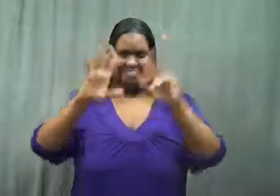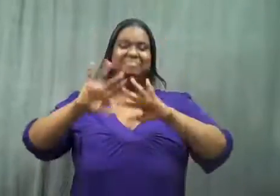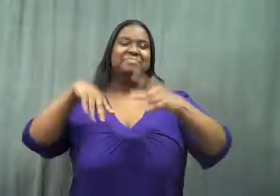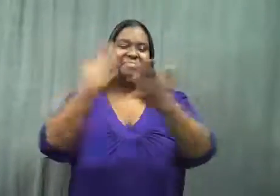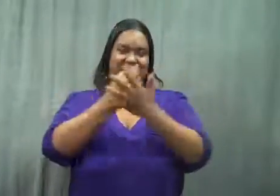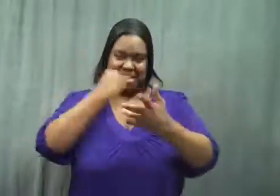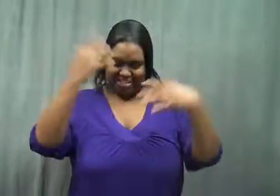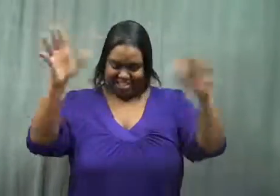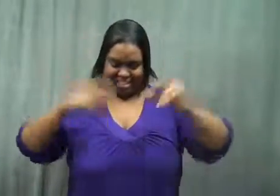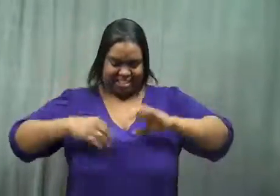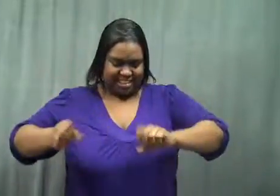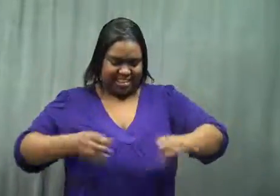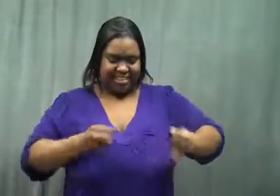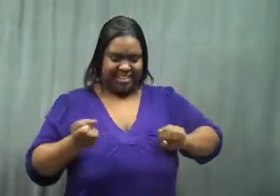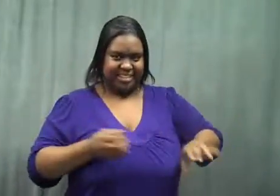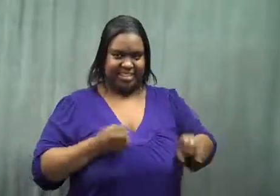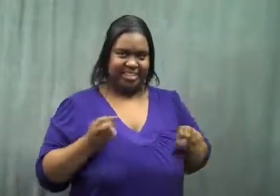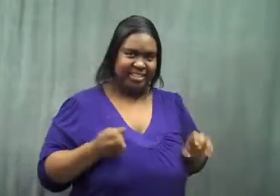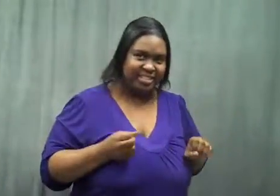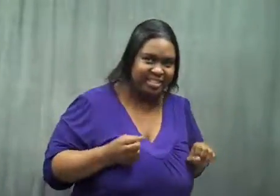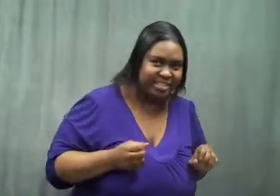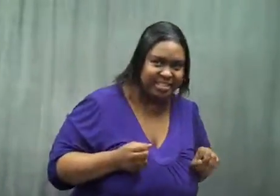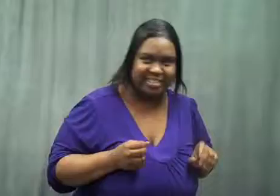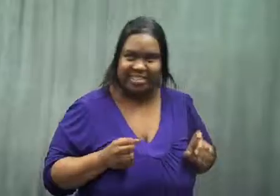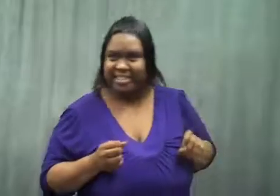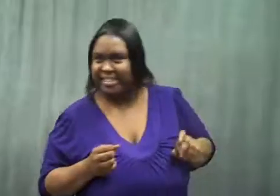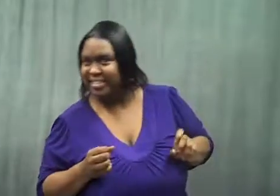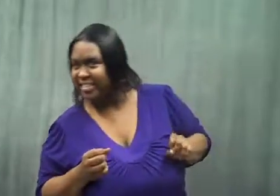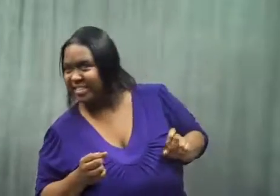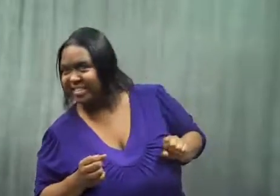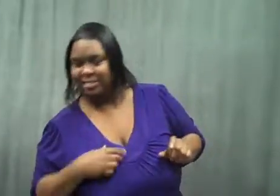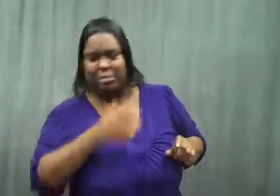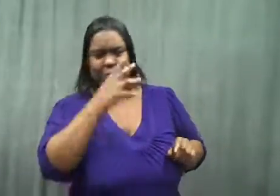We got home, and I needed to get the stuff back.